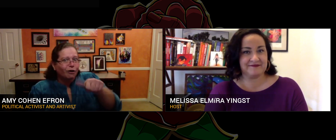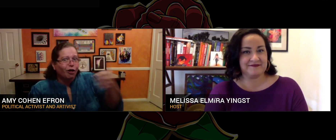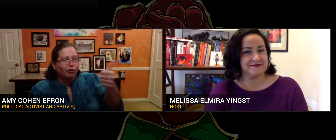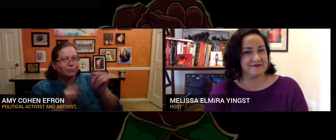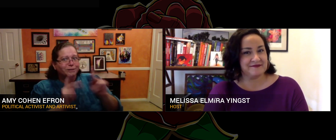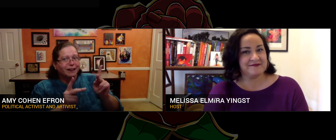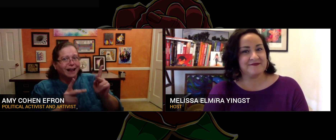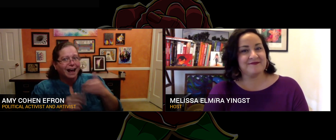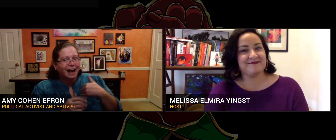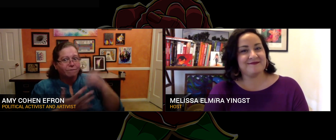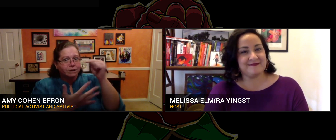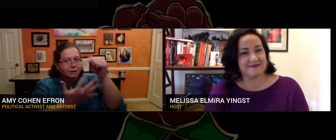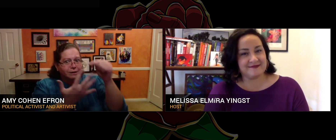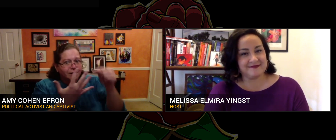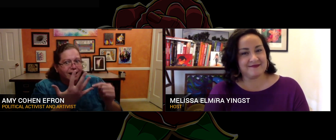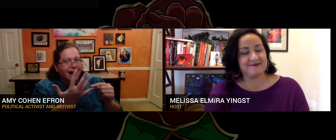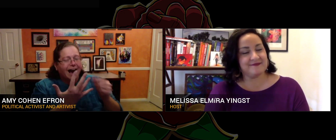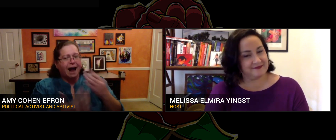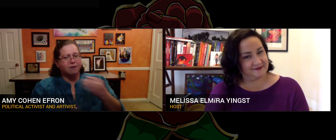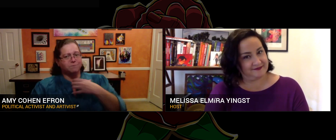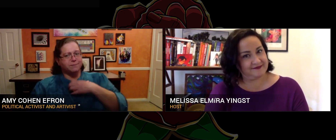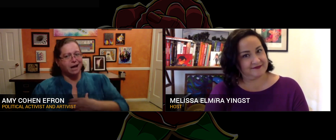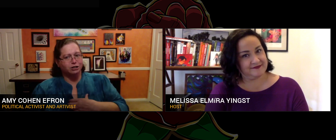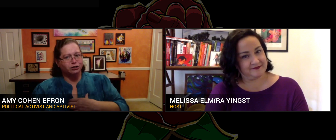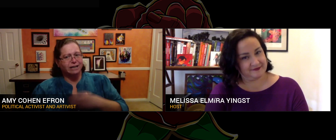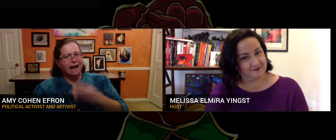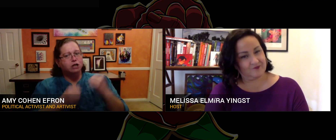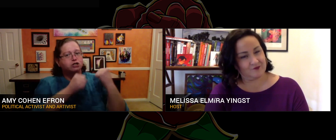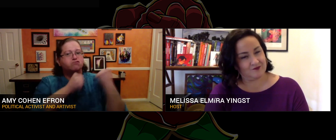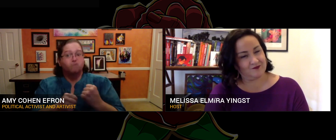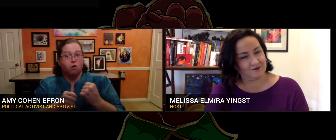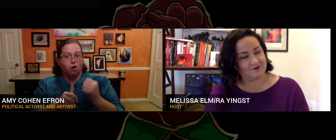So I'm hoping to see other people who have the experience,